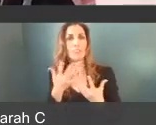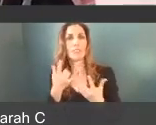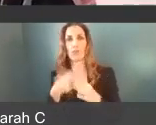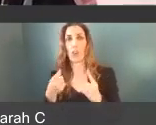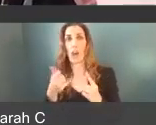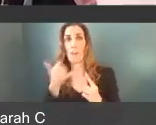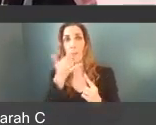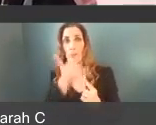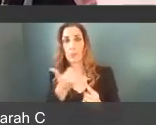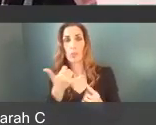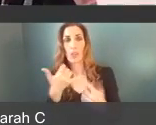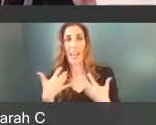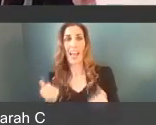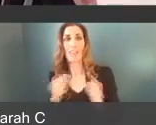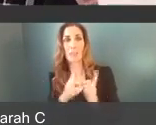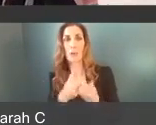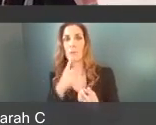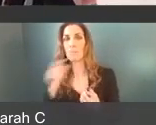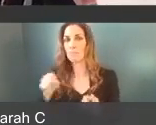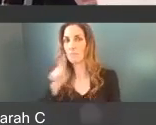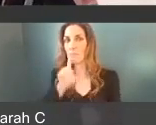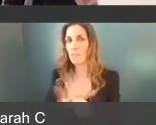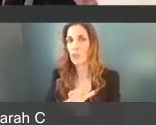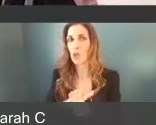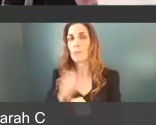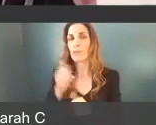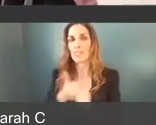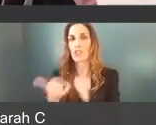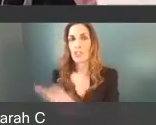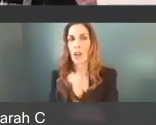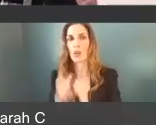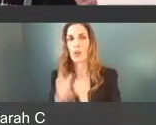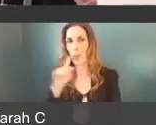confirmed that that is how much each of the four counties will be receiving, that's on top